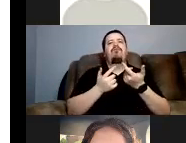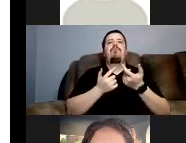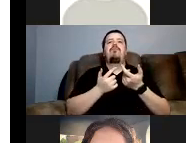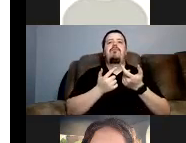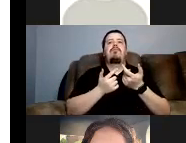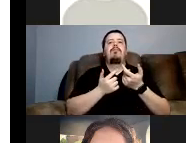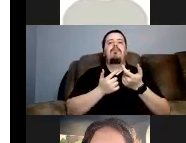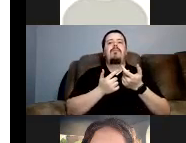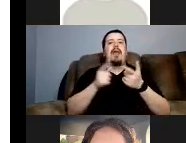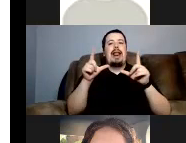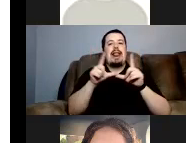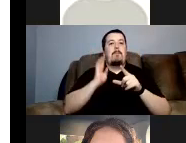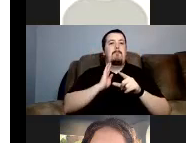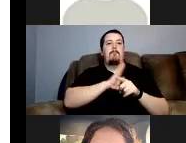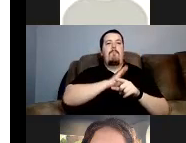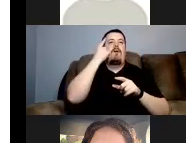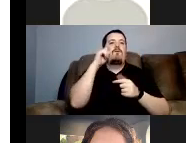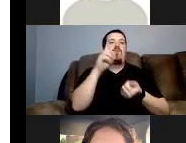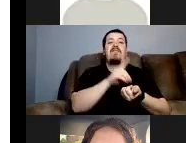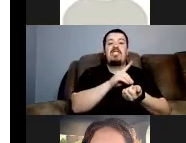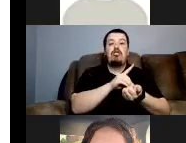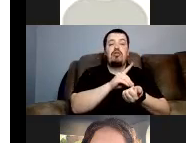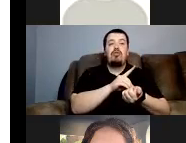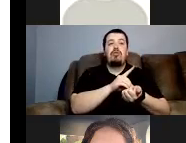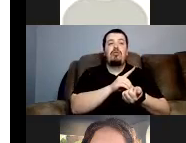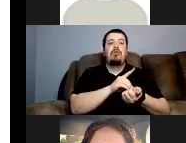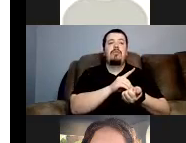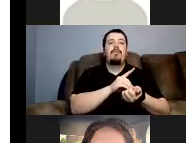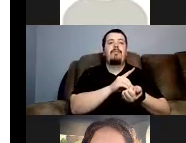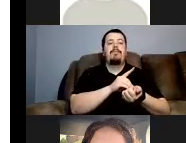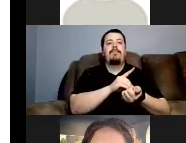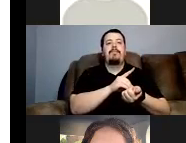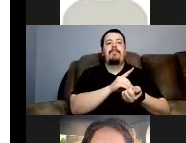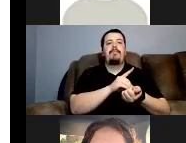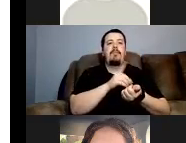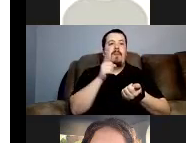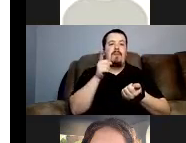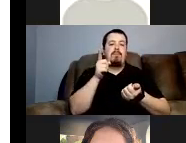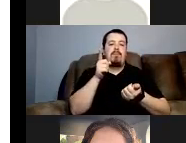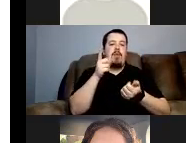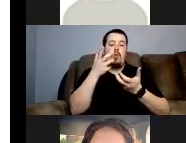licensing board for physicians and they're they they don't want this licensing board to